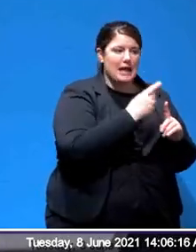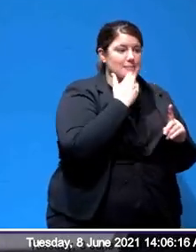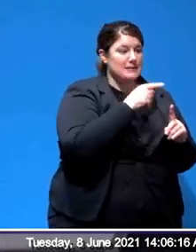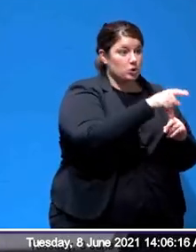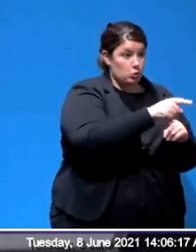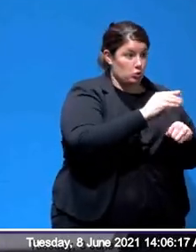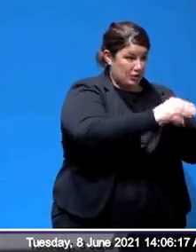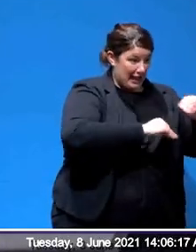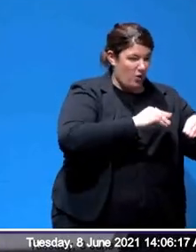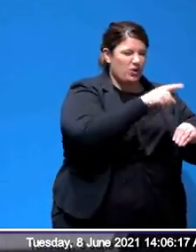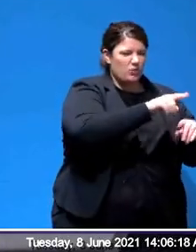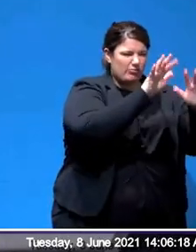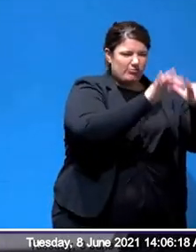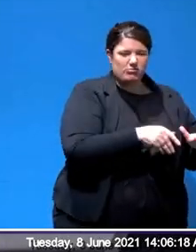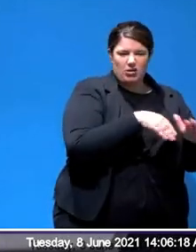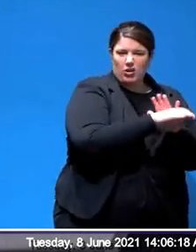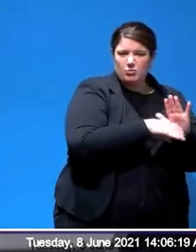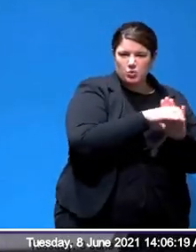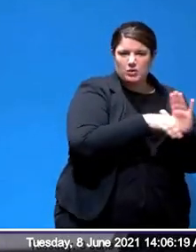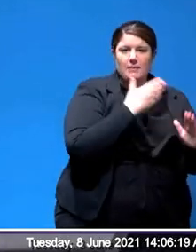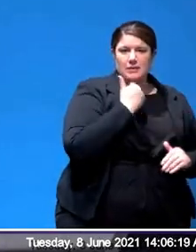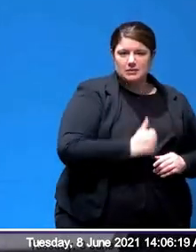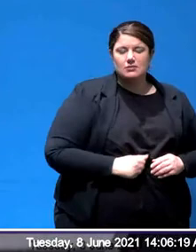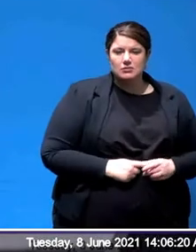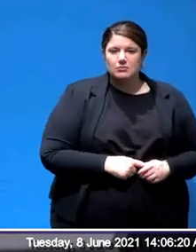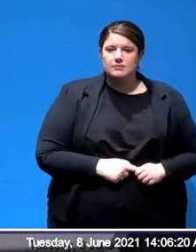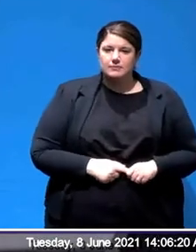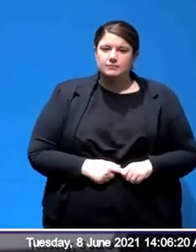to submit the RiskMan form.